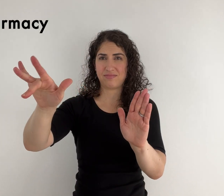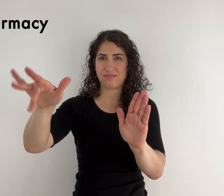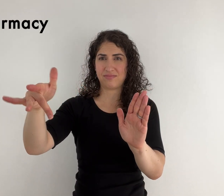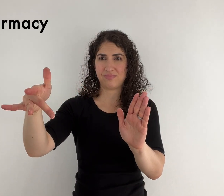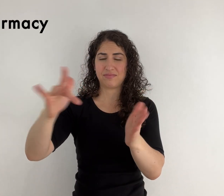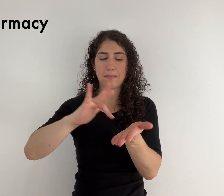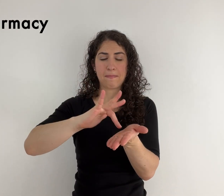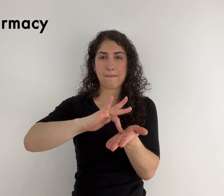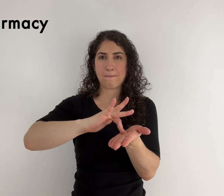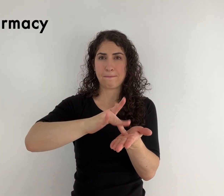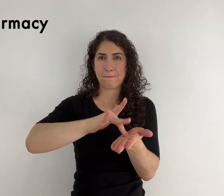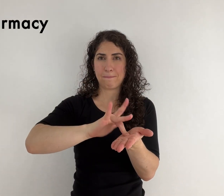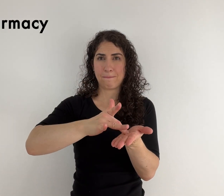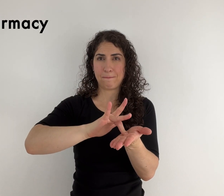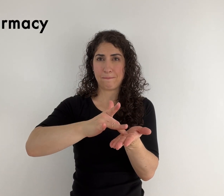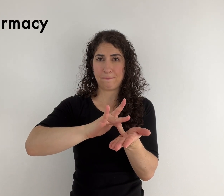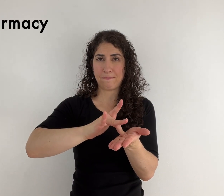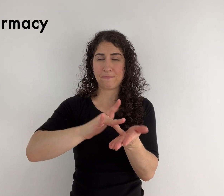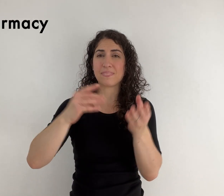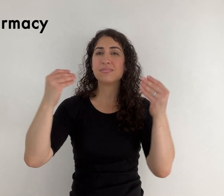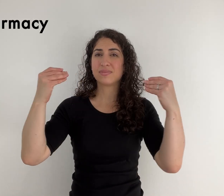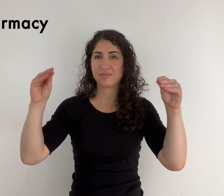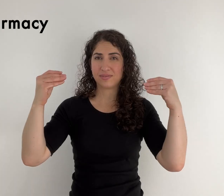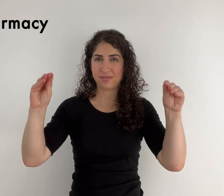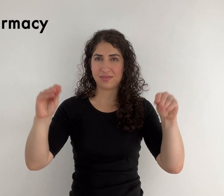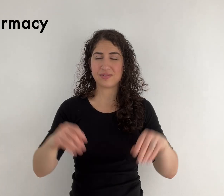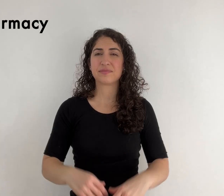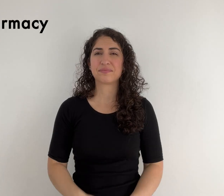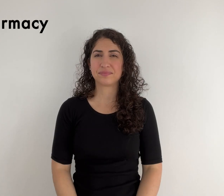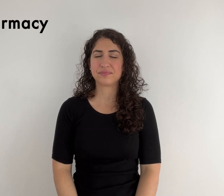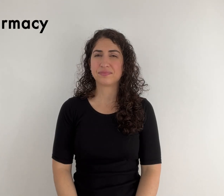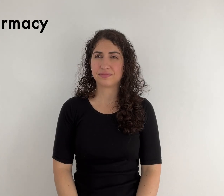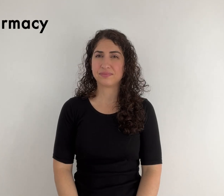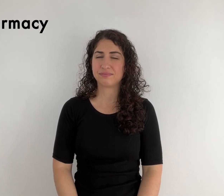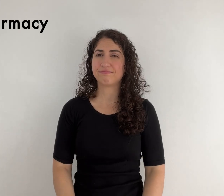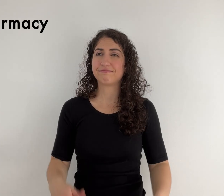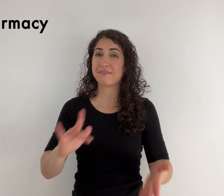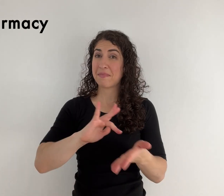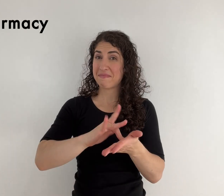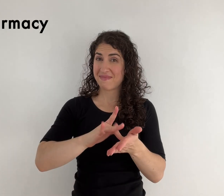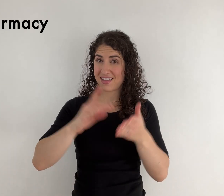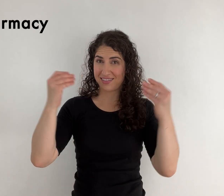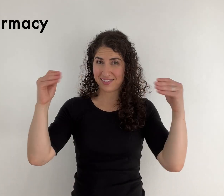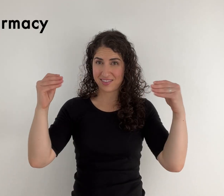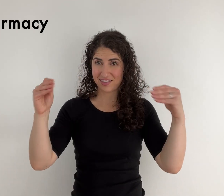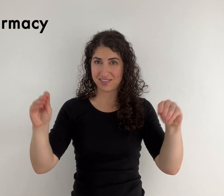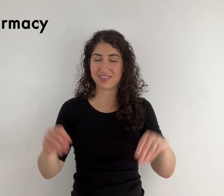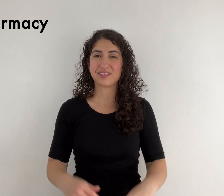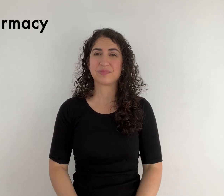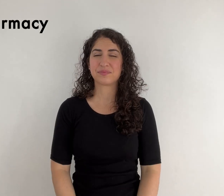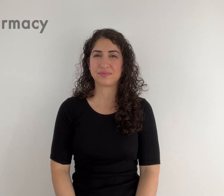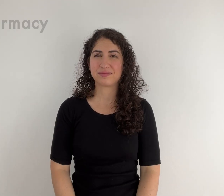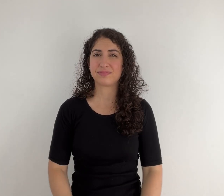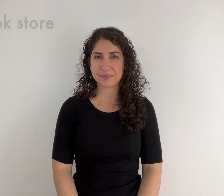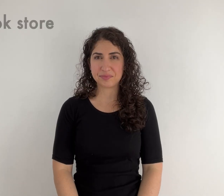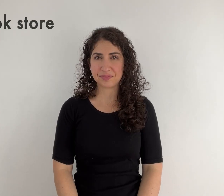Sign with the middle finger - MEDICINE STORE, would be a "pharmacy". PHARMACY